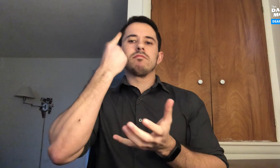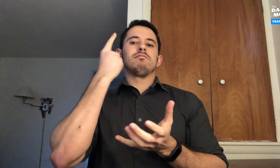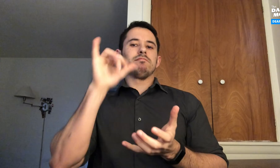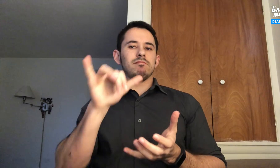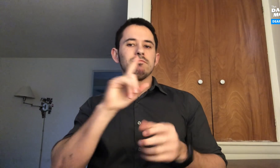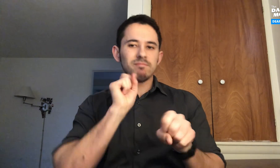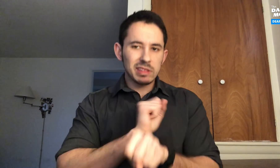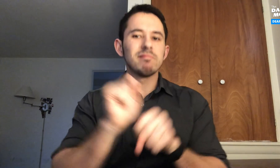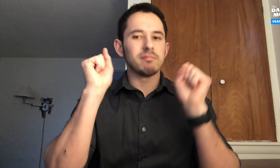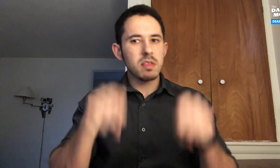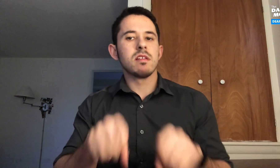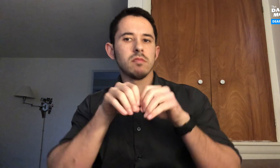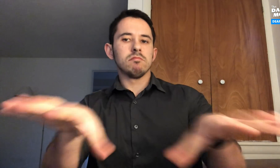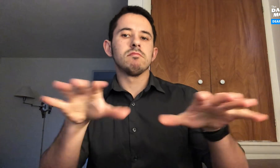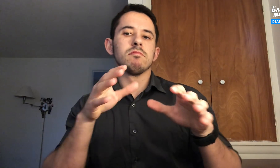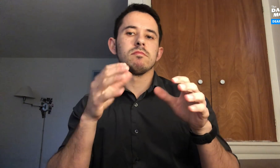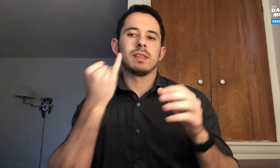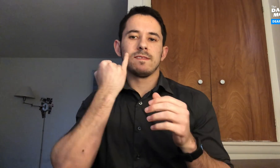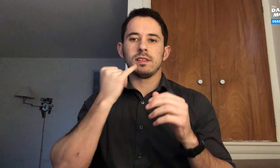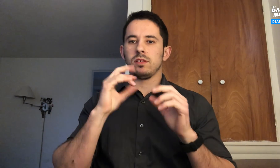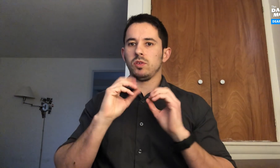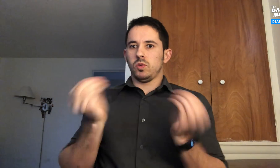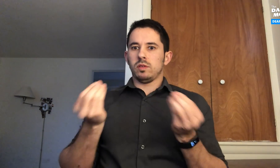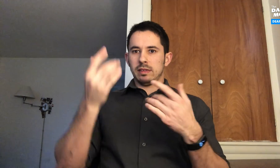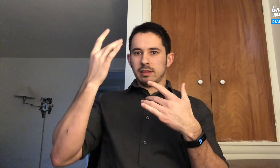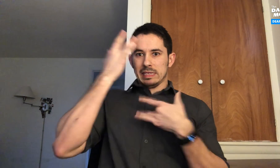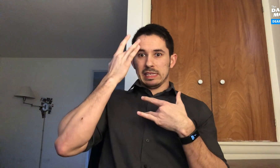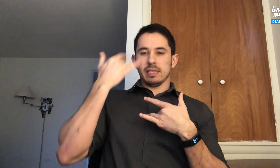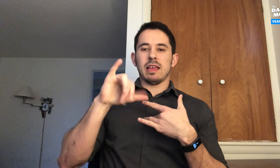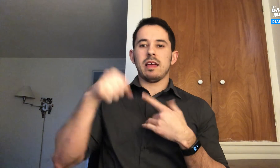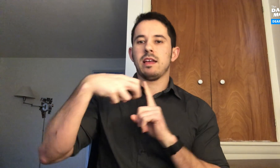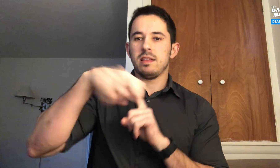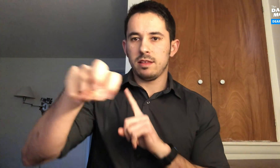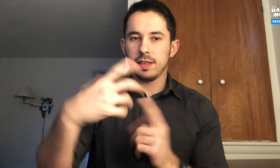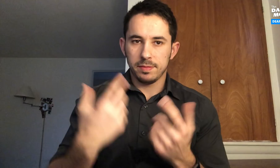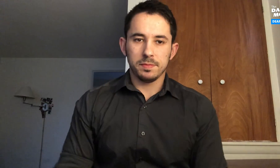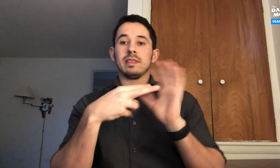understand that it is contagious even if there are no symptoms present.